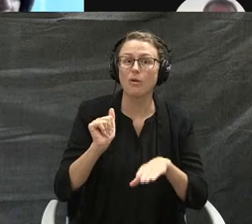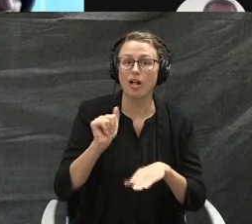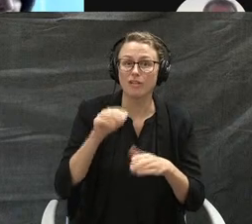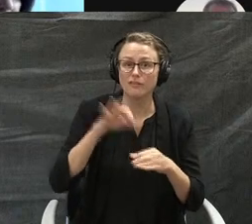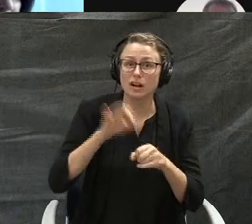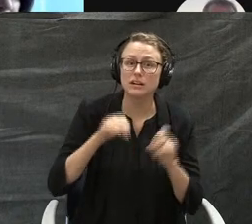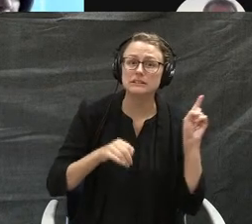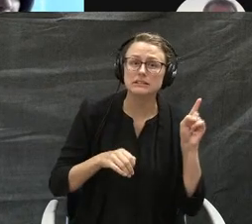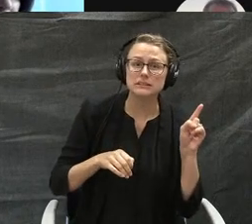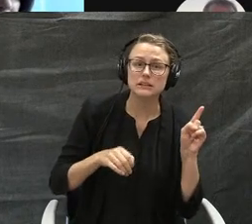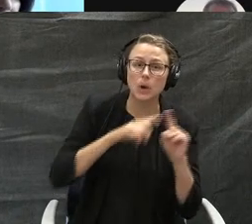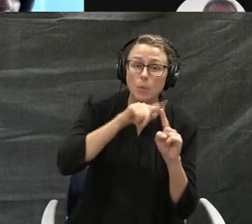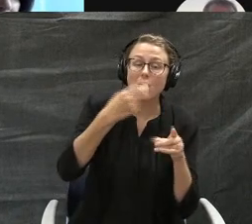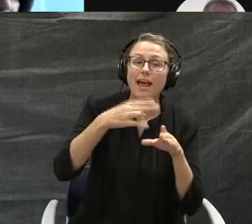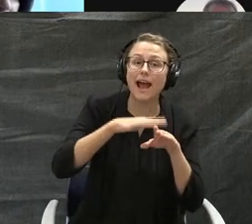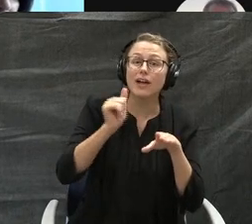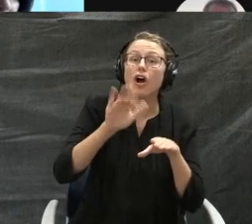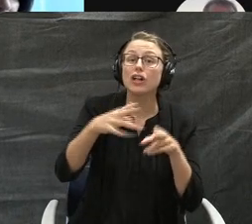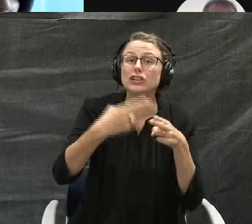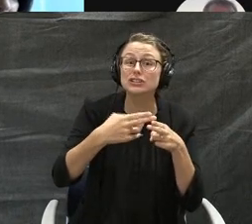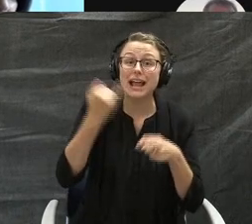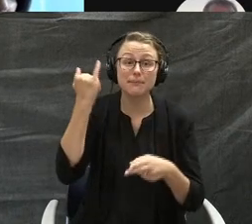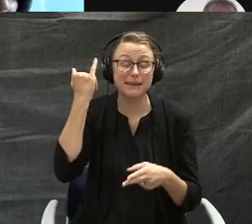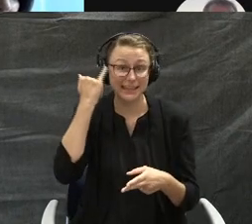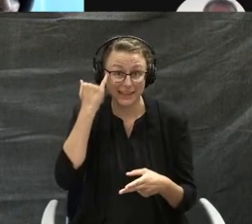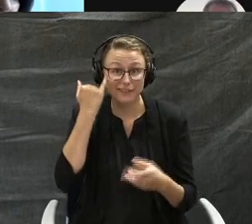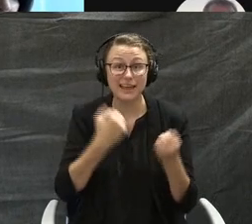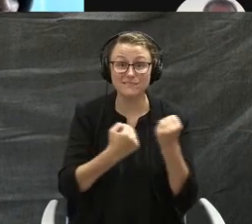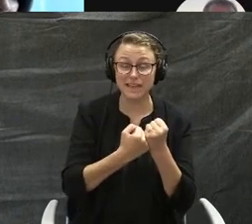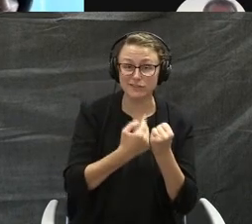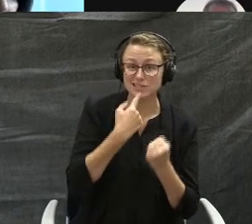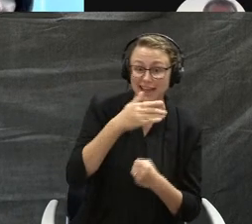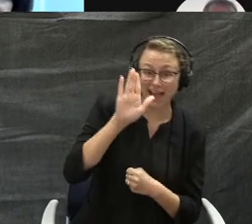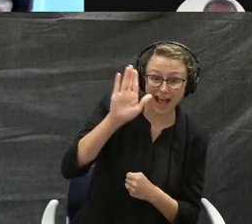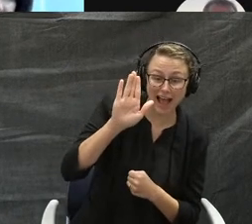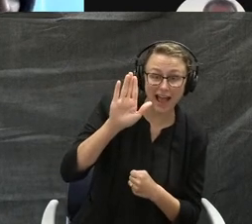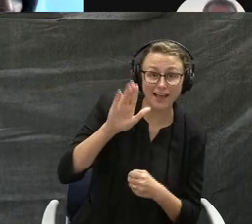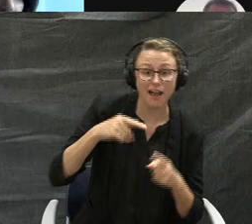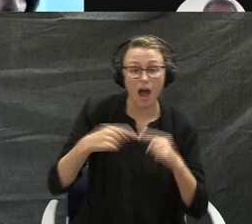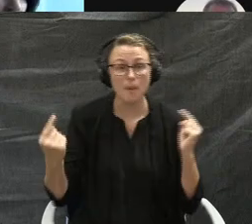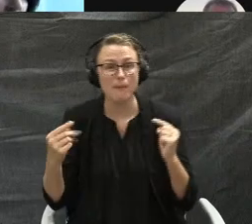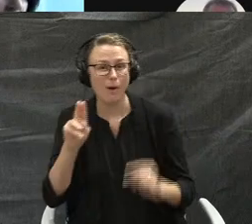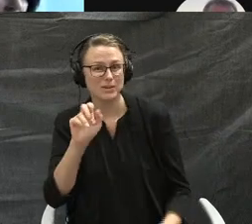When I call your name if in favor, please say I opposed Nay Board member Ambrose and.